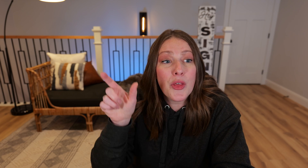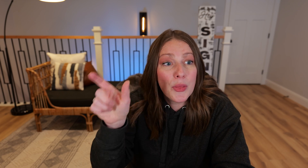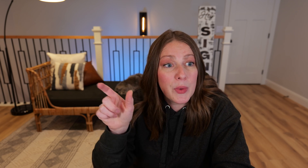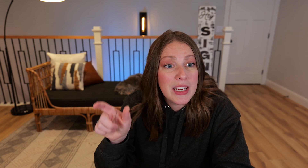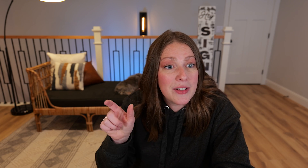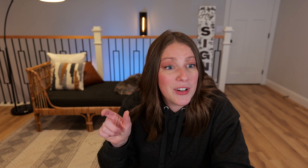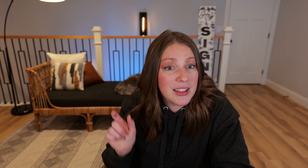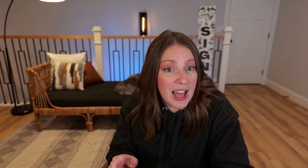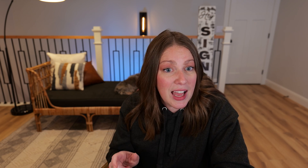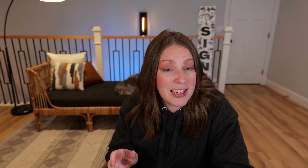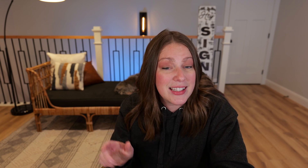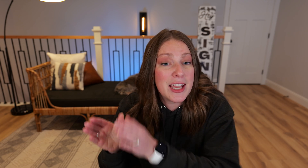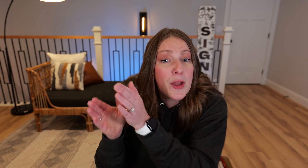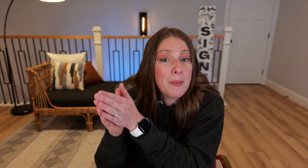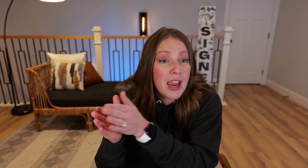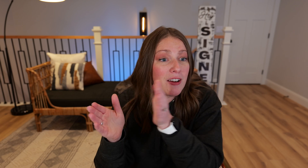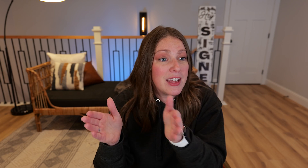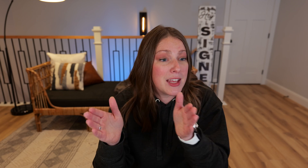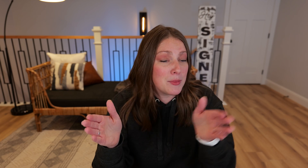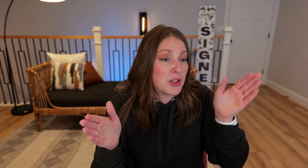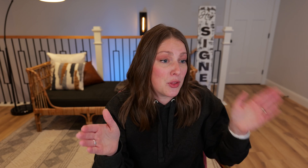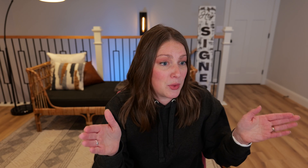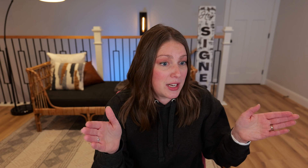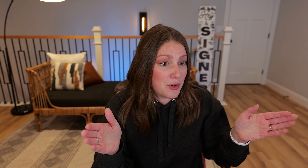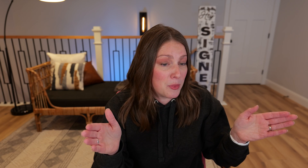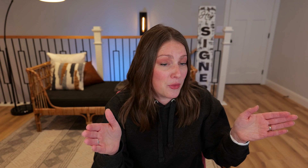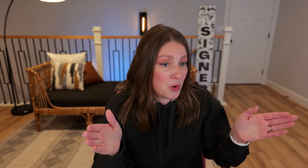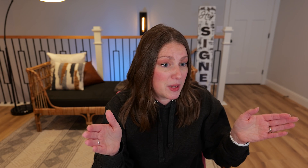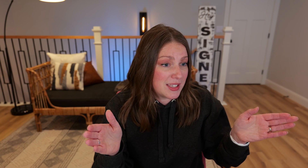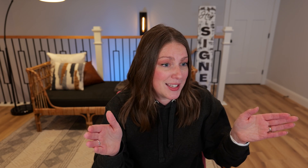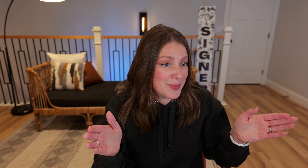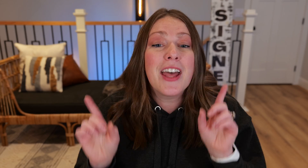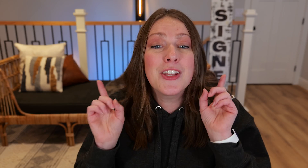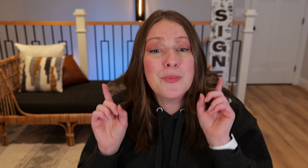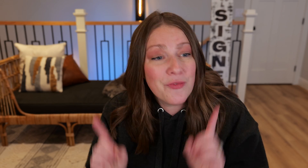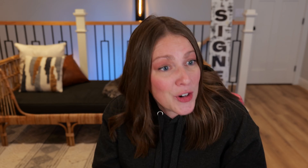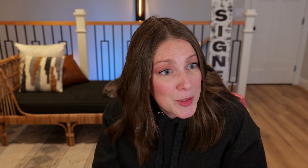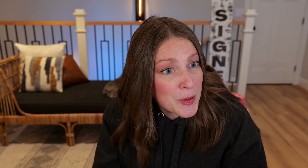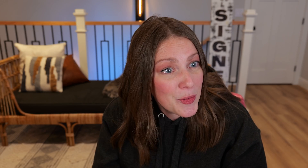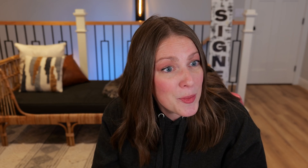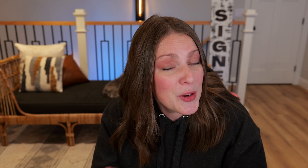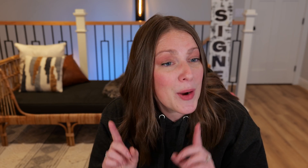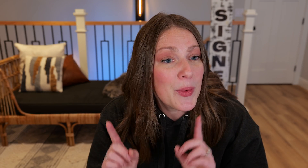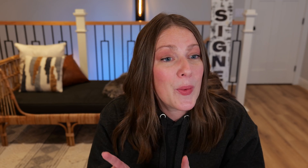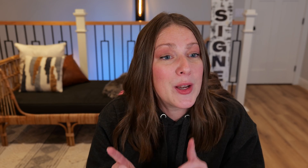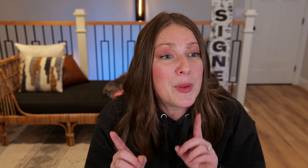three different lines and comparing them to the three different performances. And this first performer that we're going to be